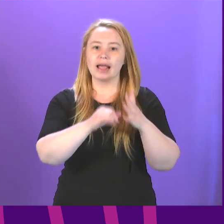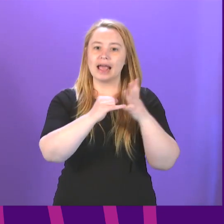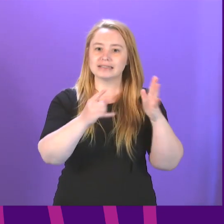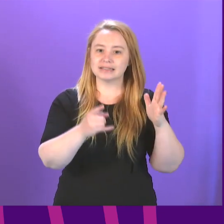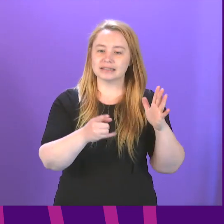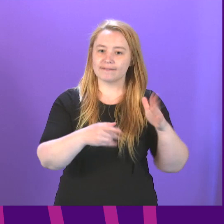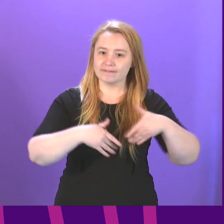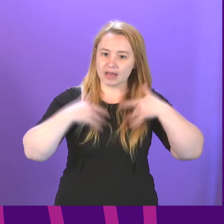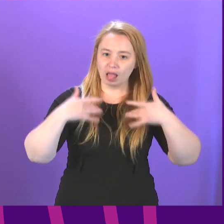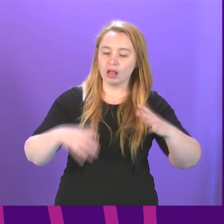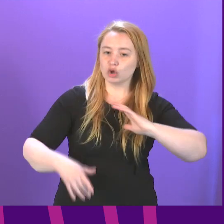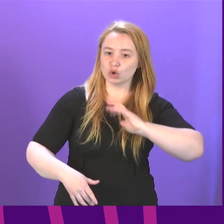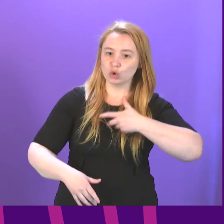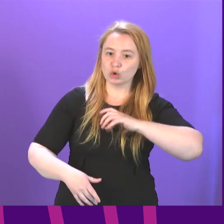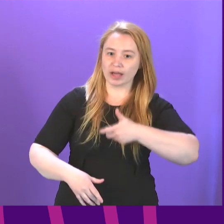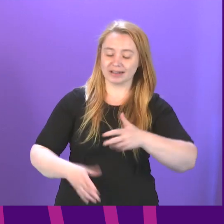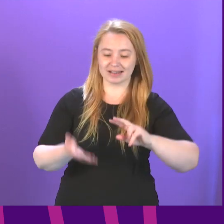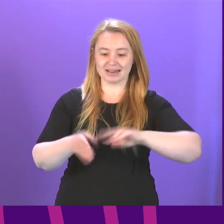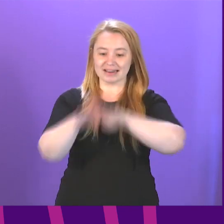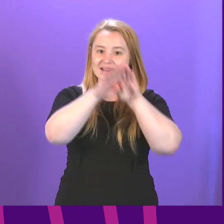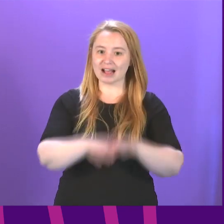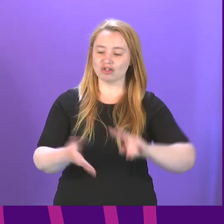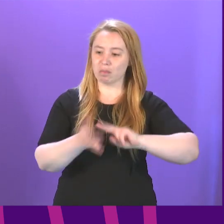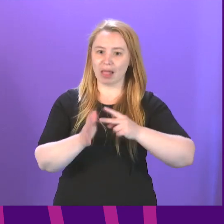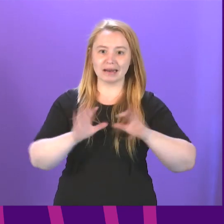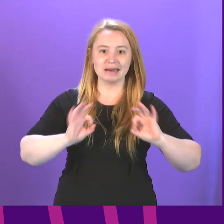accepted that there is no national plan to replace lecturers with tutors,